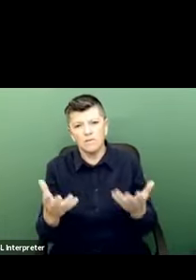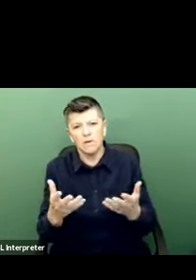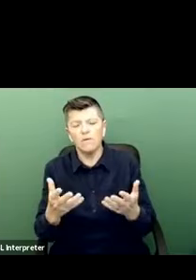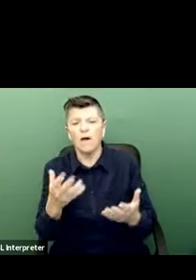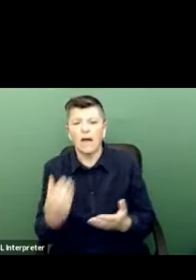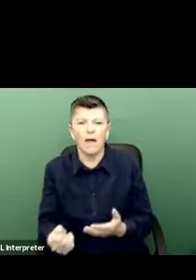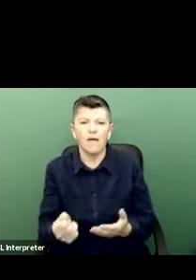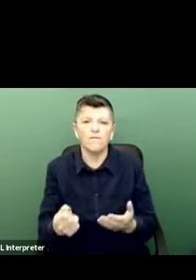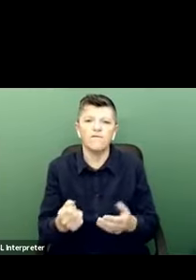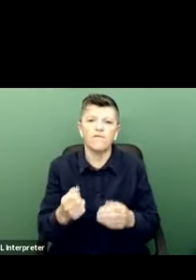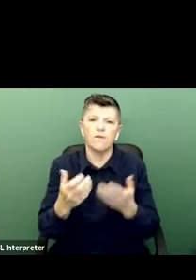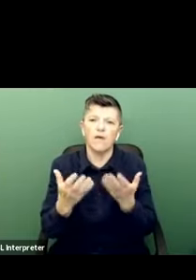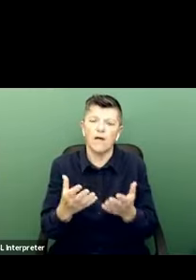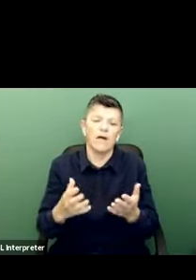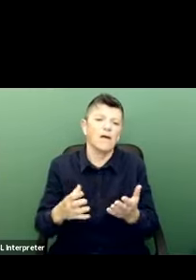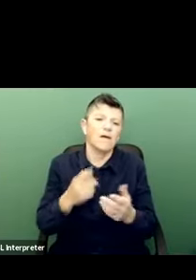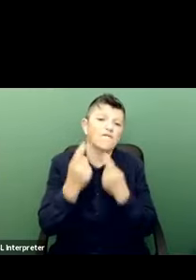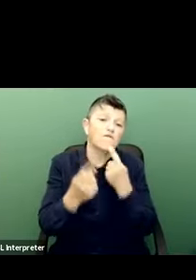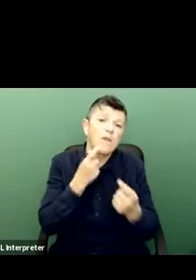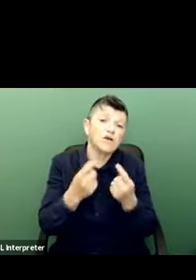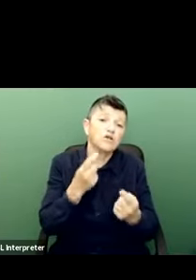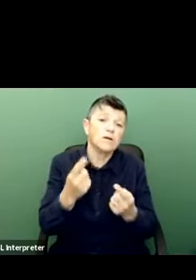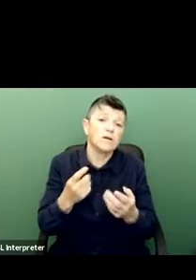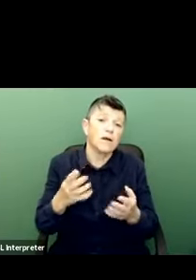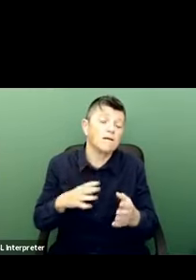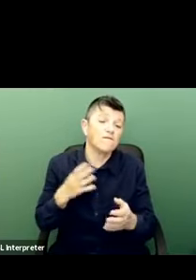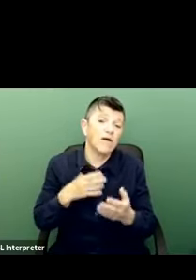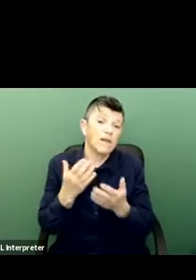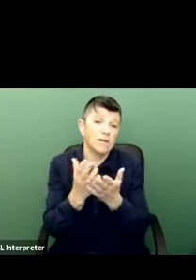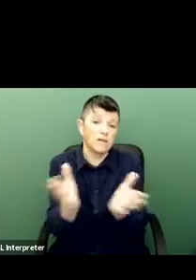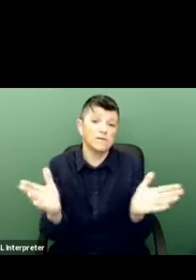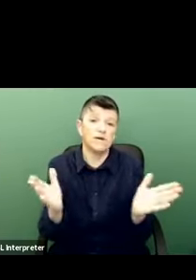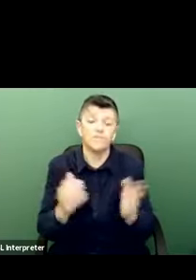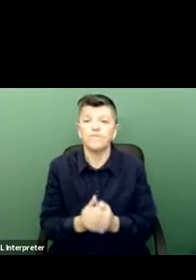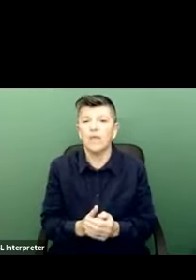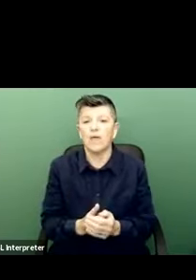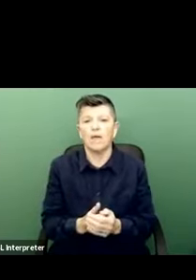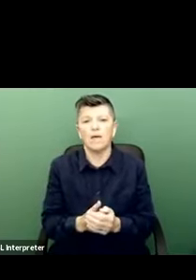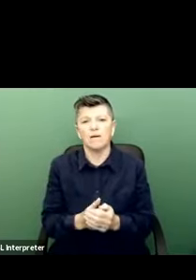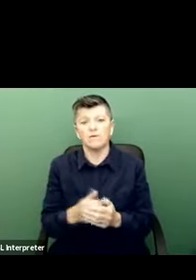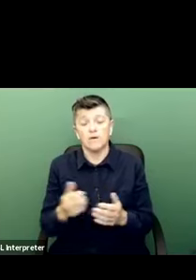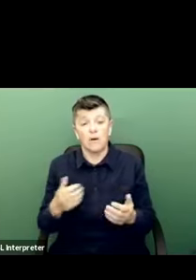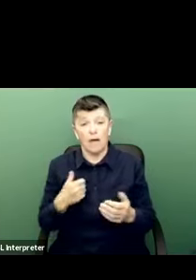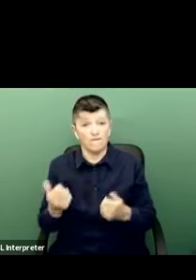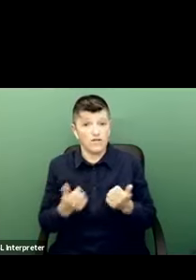priorities we should place on different claims